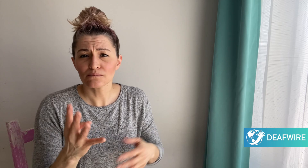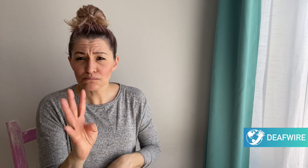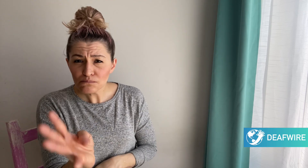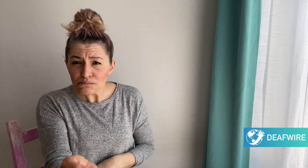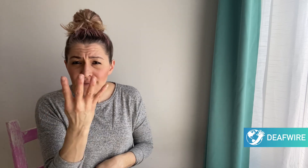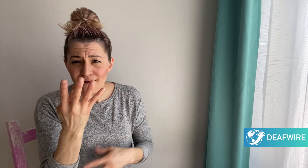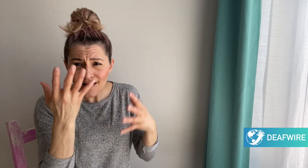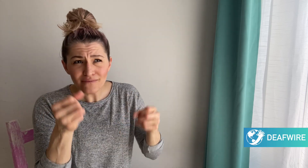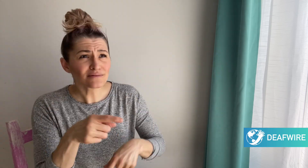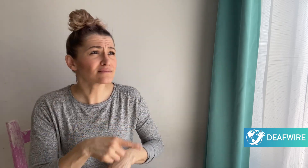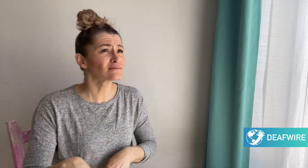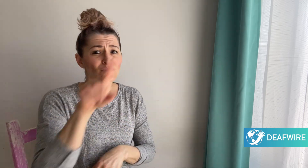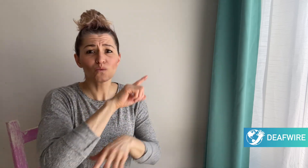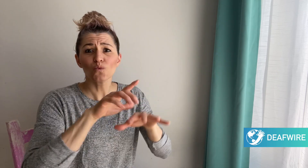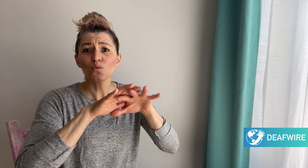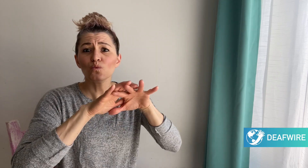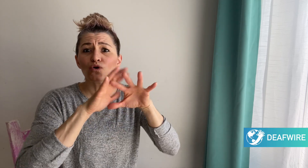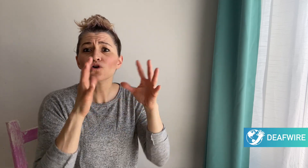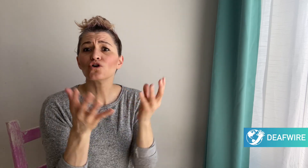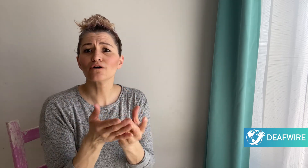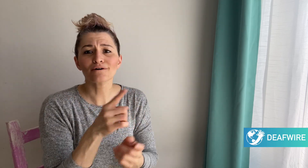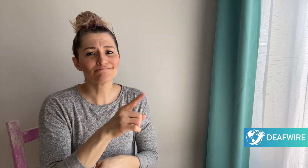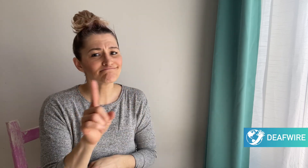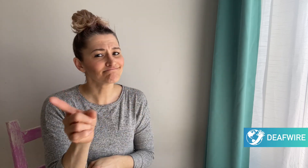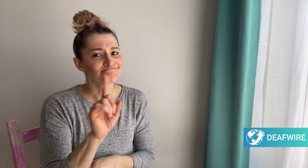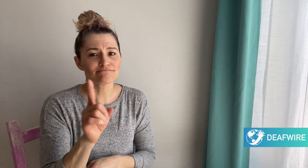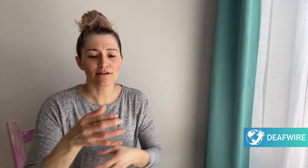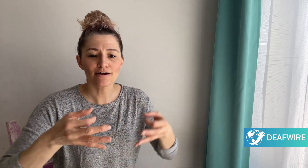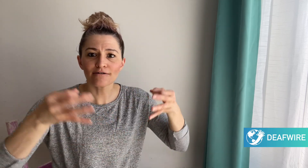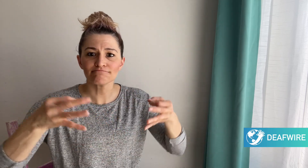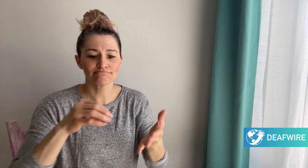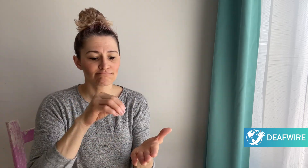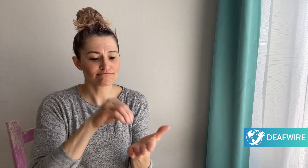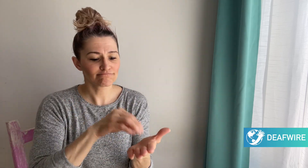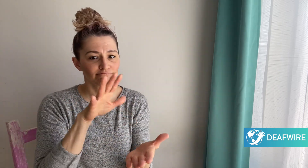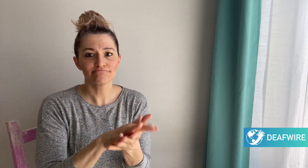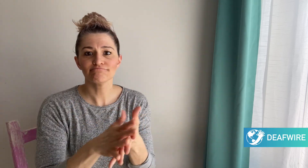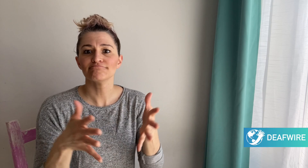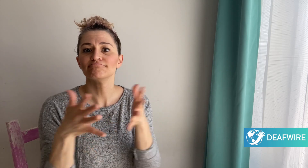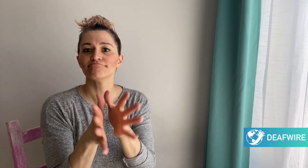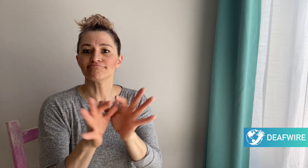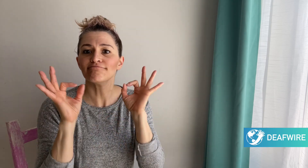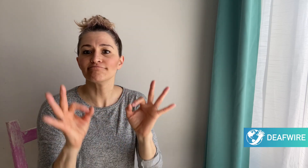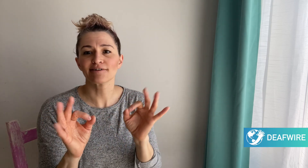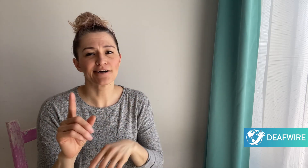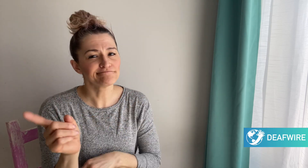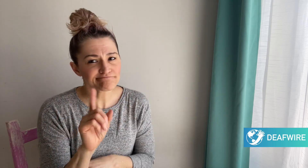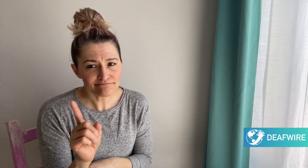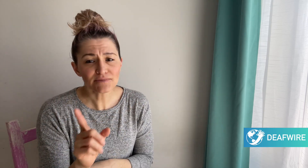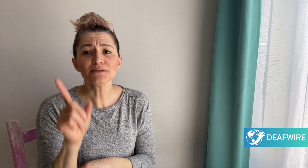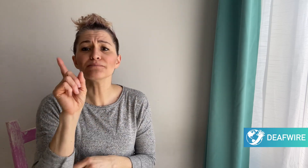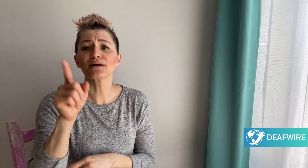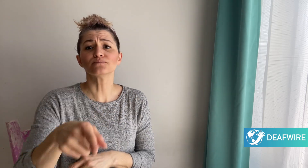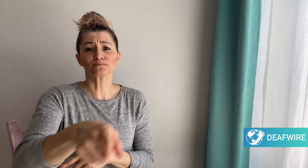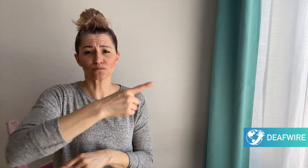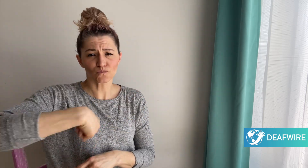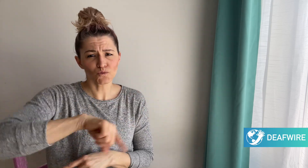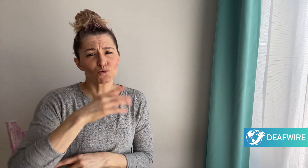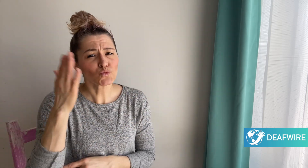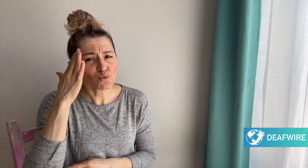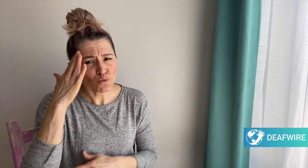is not known as not all prisons worldwide have accurate reporting.